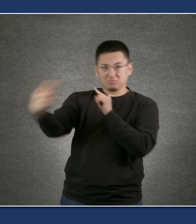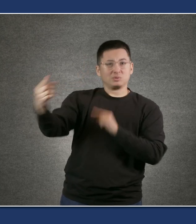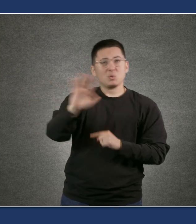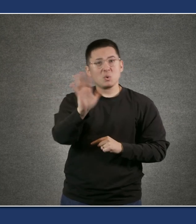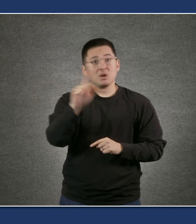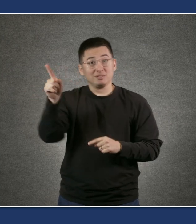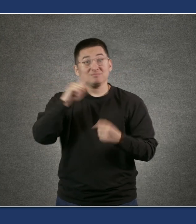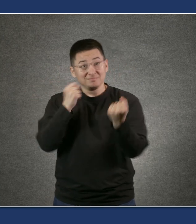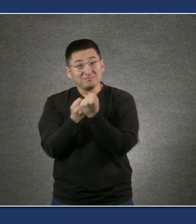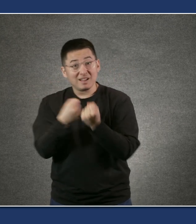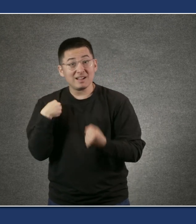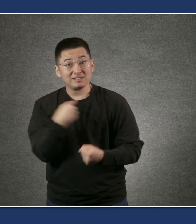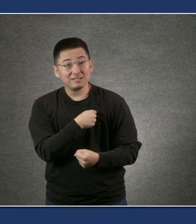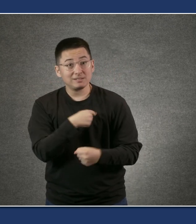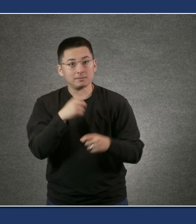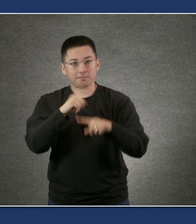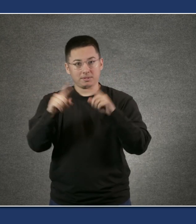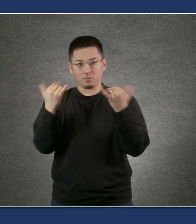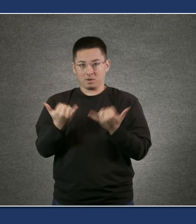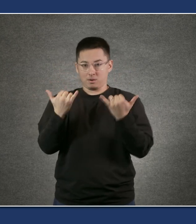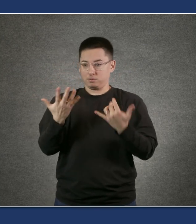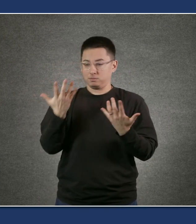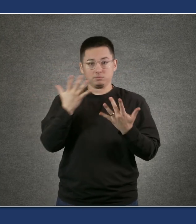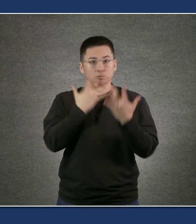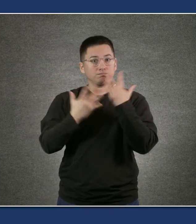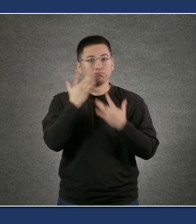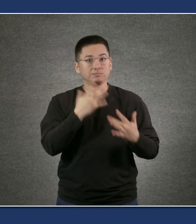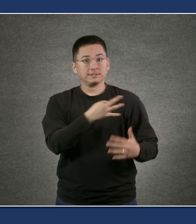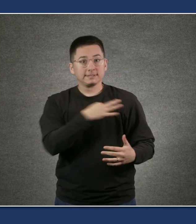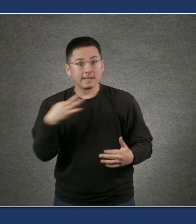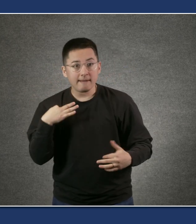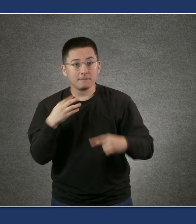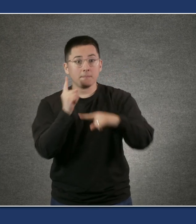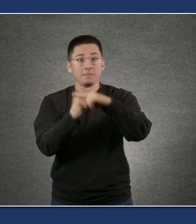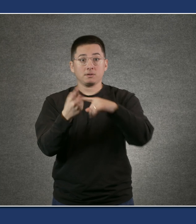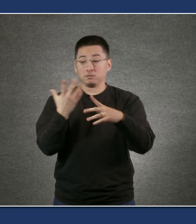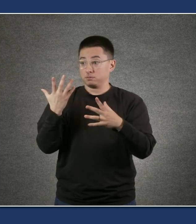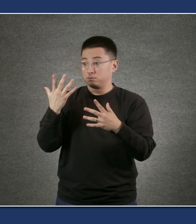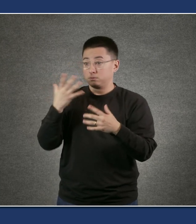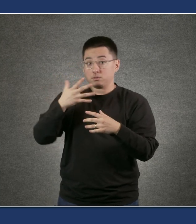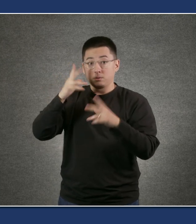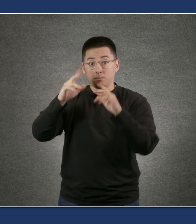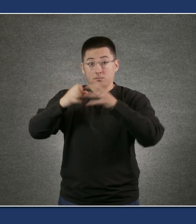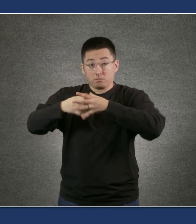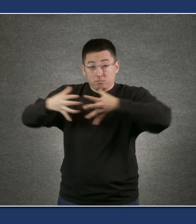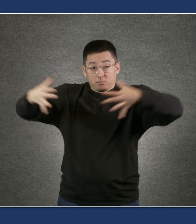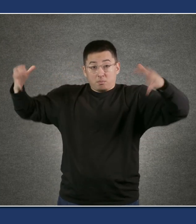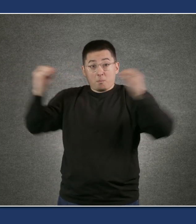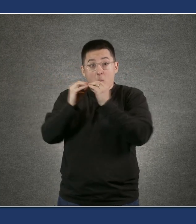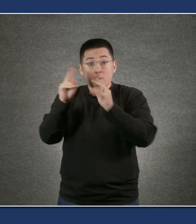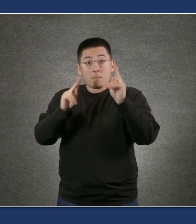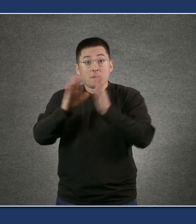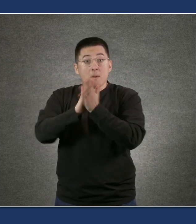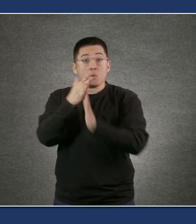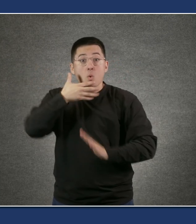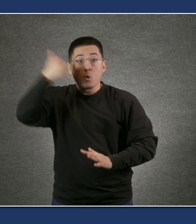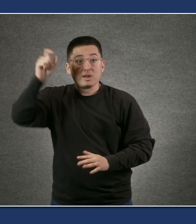and a rapidly aging population needing care, they are battling the best they can just to keep their clients, including many of us,